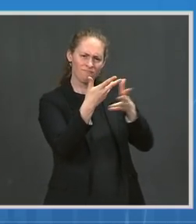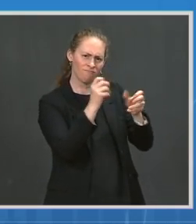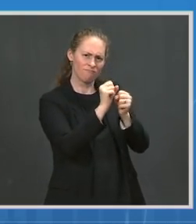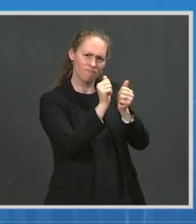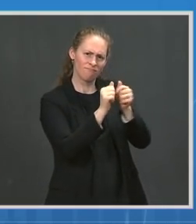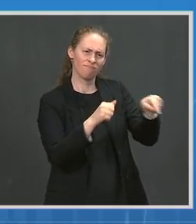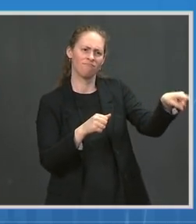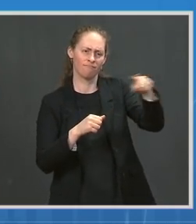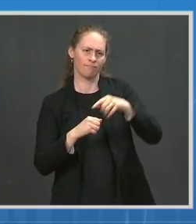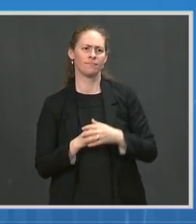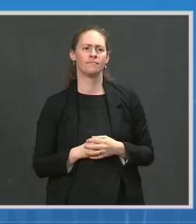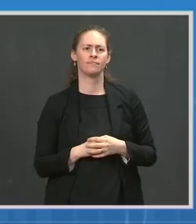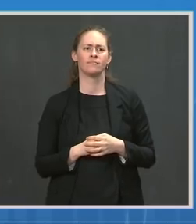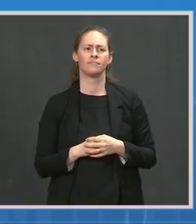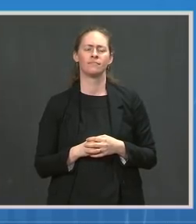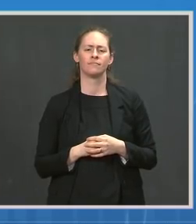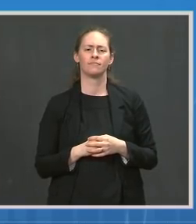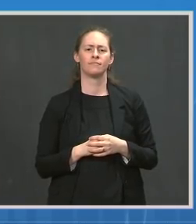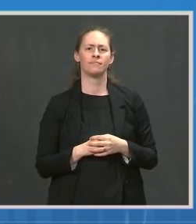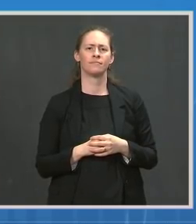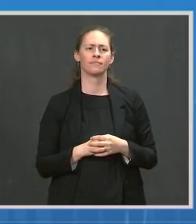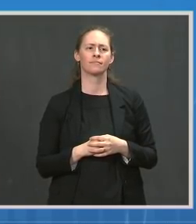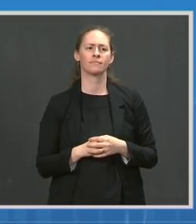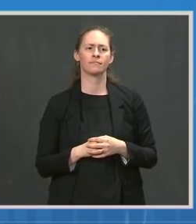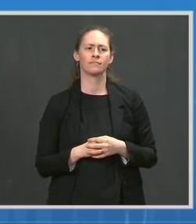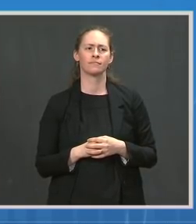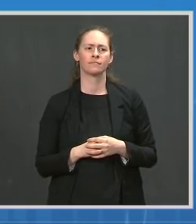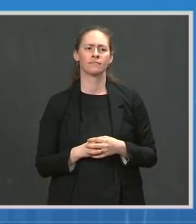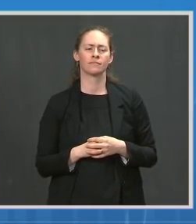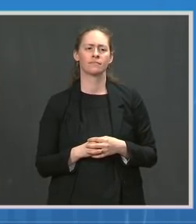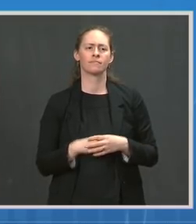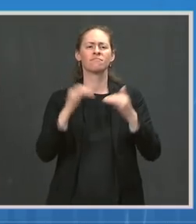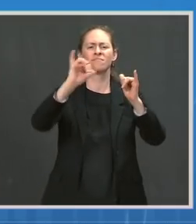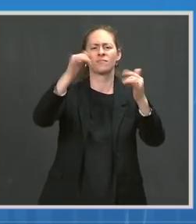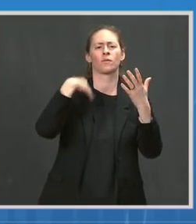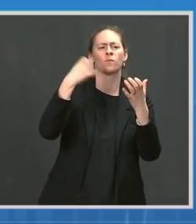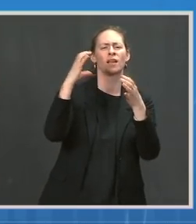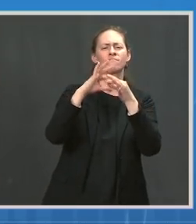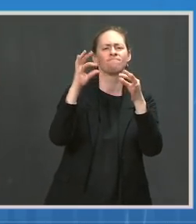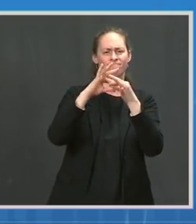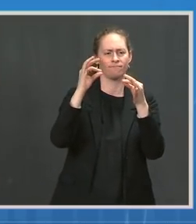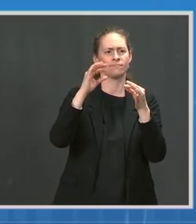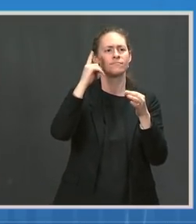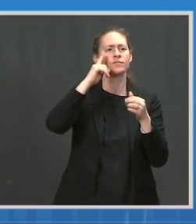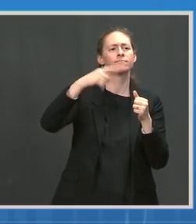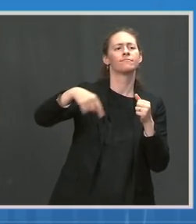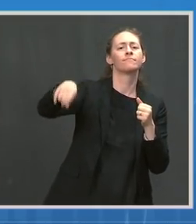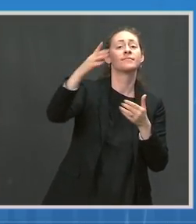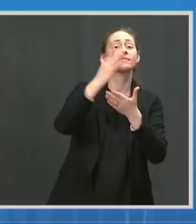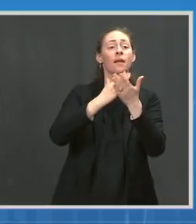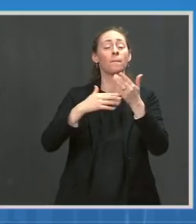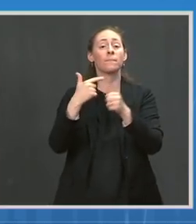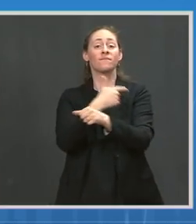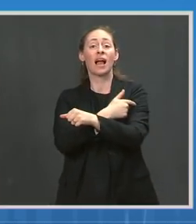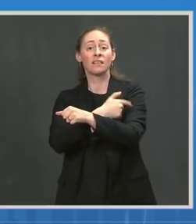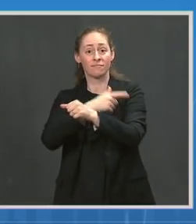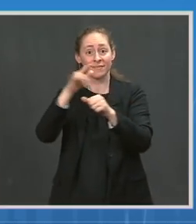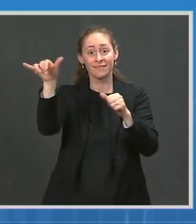we have seen that the distr- -- the administration of vaccine across the country is not uniform. We -- even in our preliminary analysis,